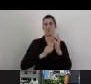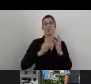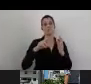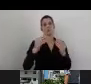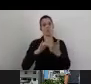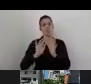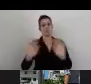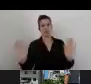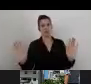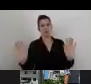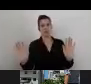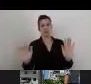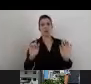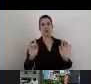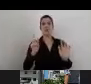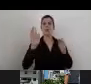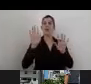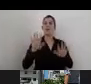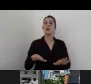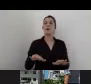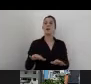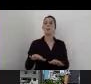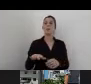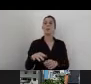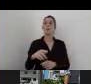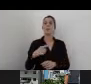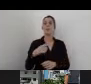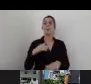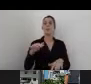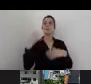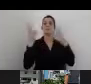But I also bring some information to other process,